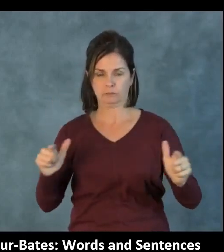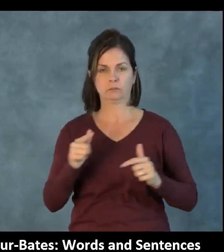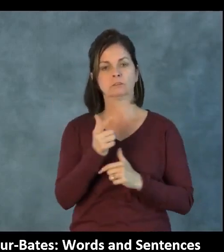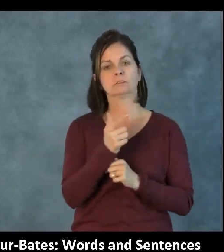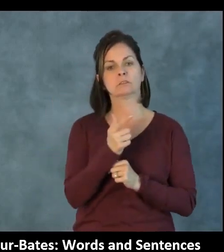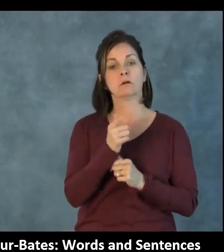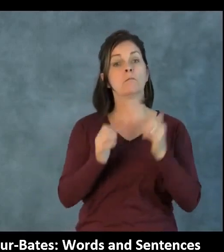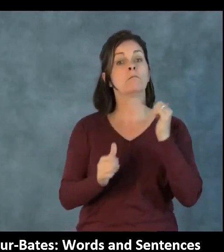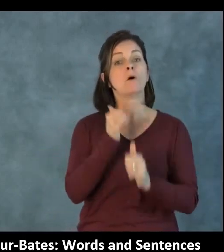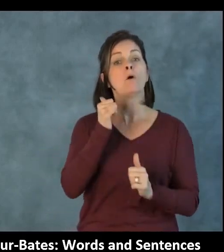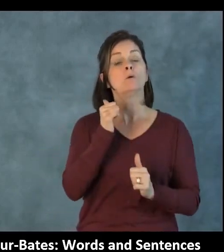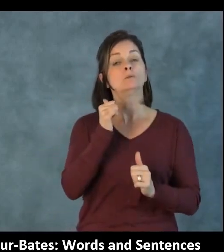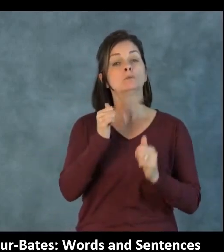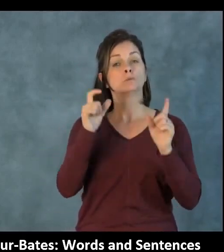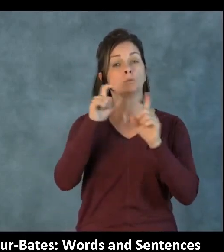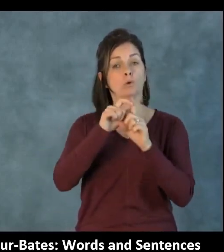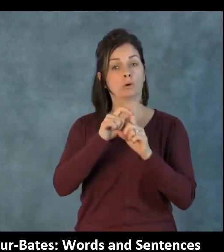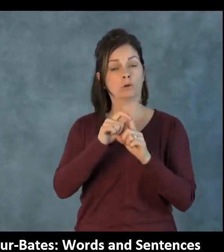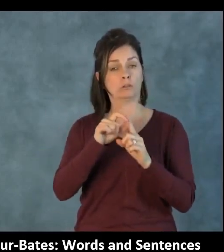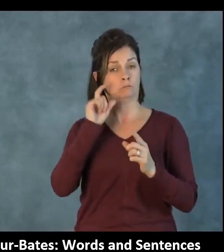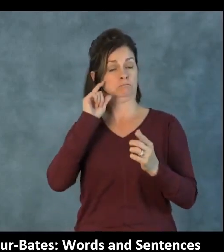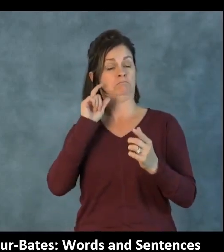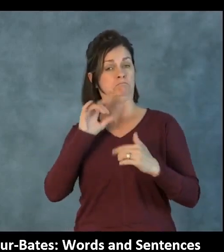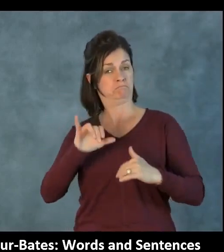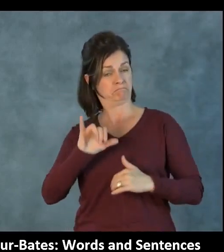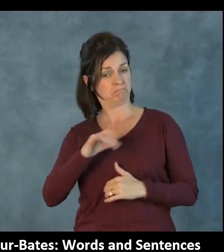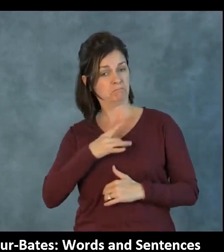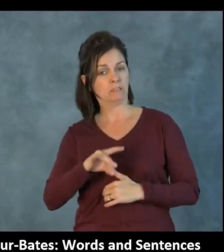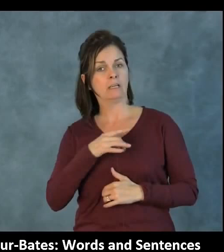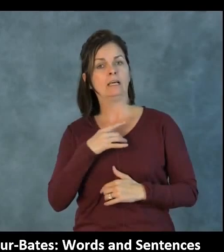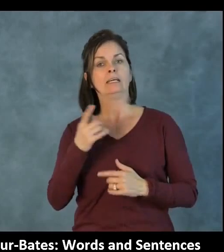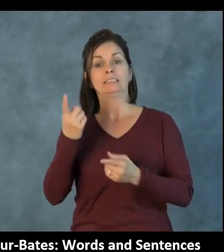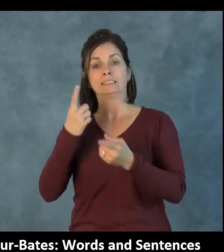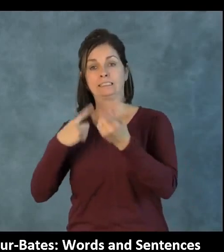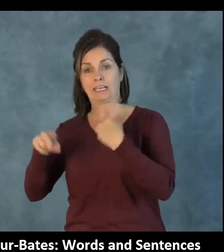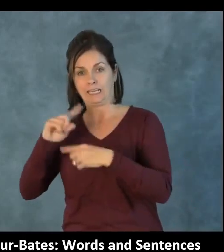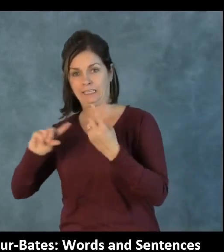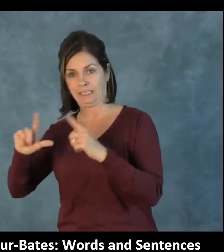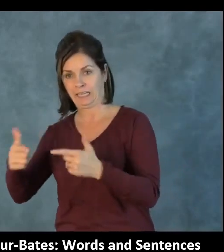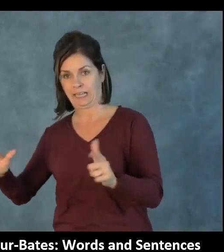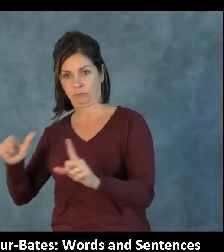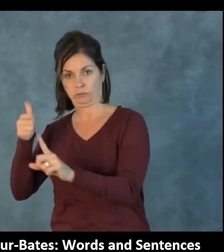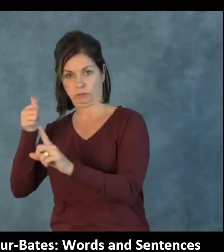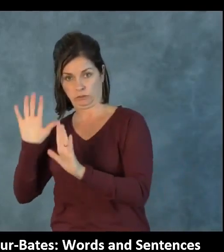in either sign language alone or a combination of speech with sign,